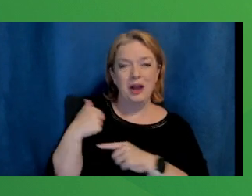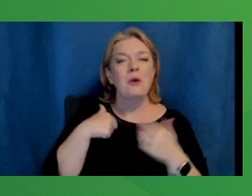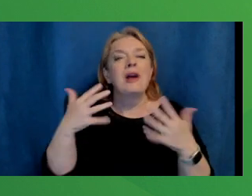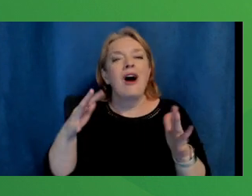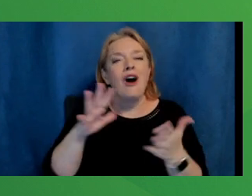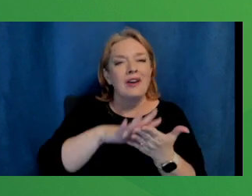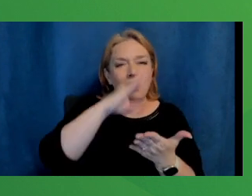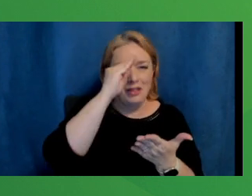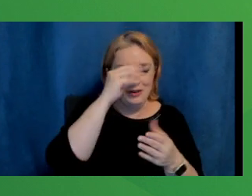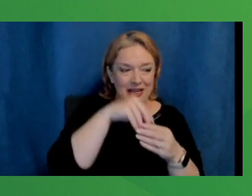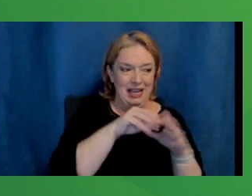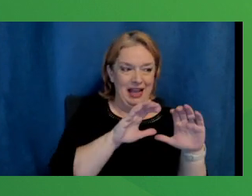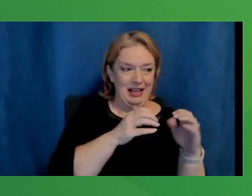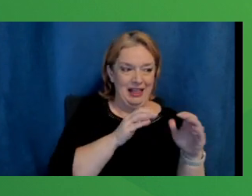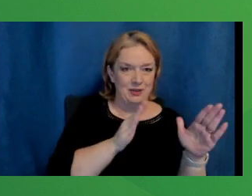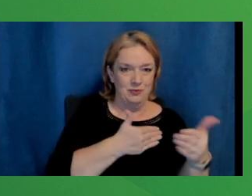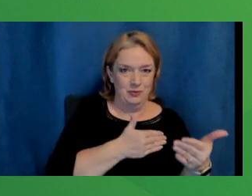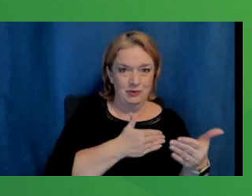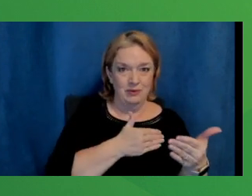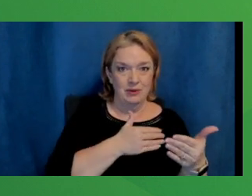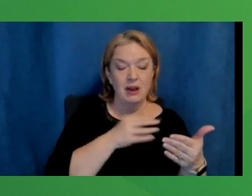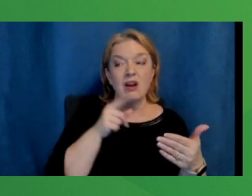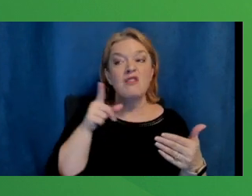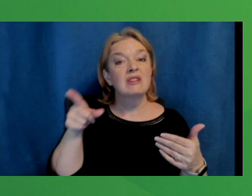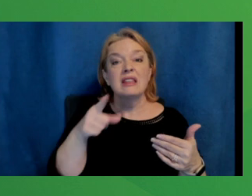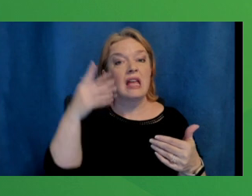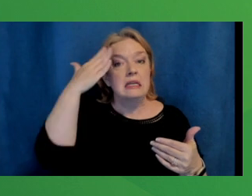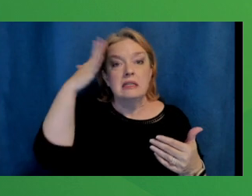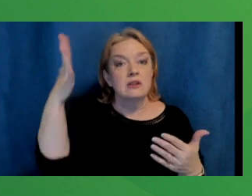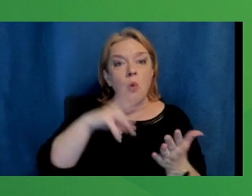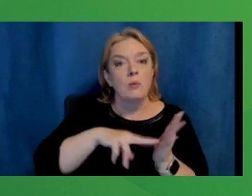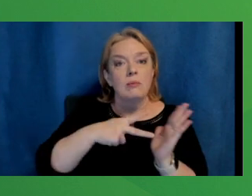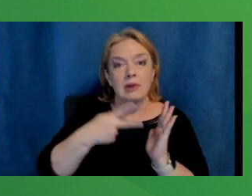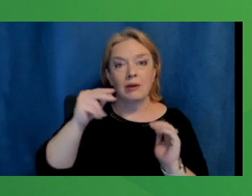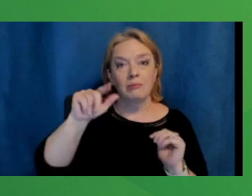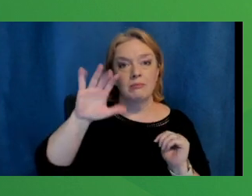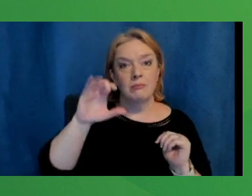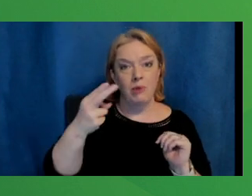and they had no idea about poaching, and they just took it and ran with it. And there was lots of